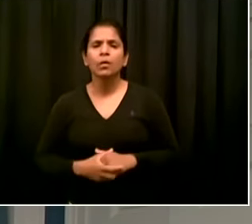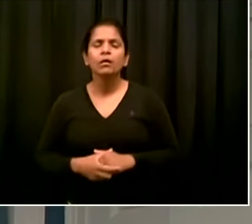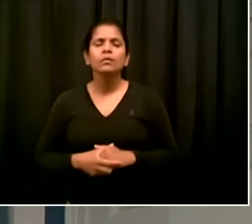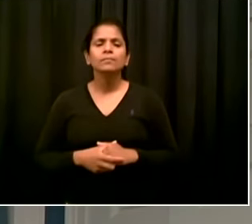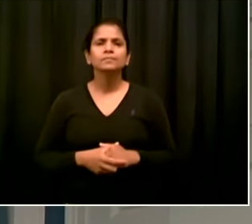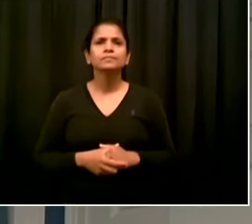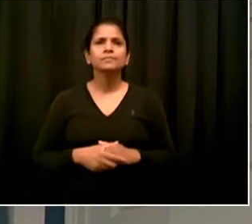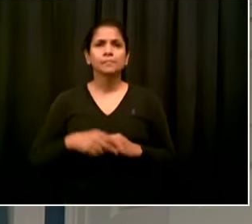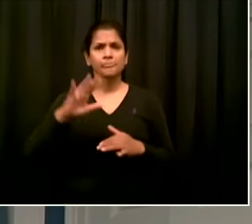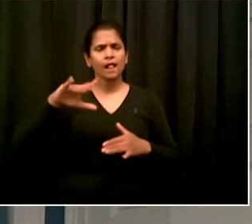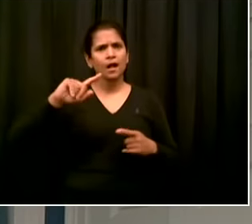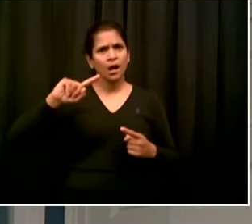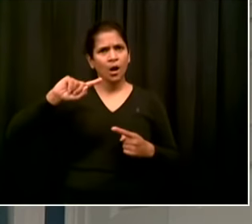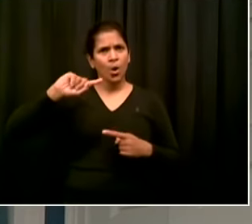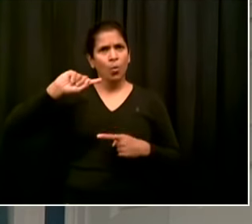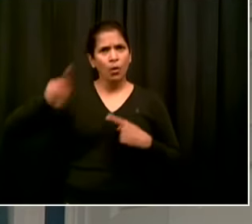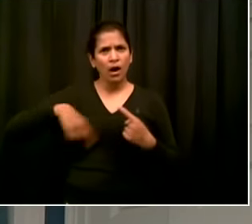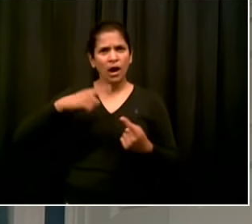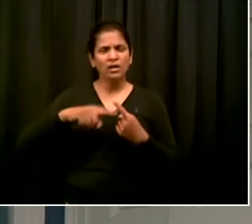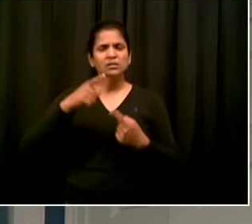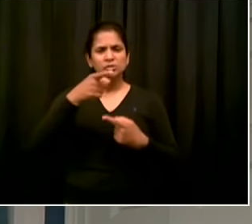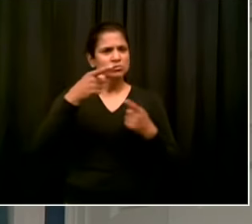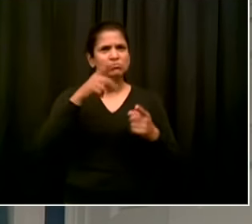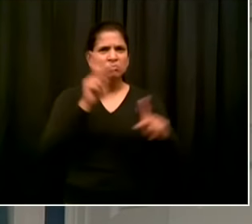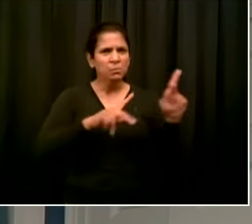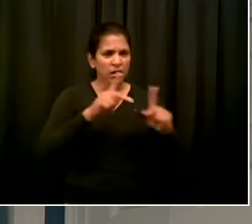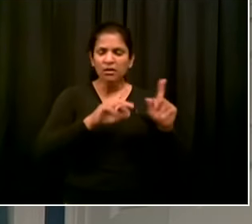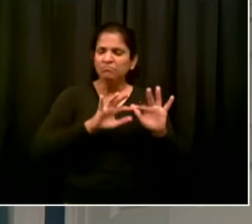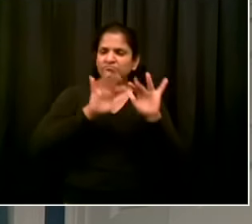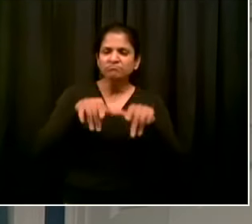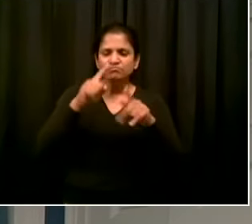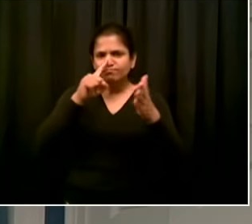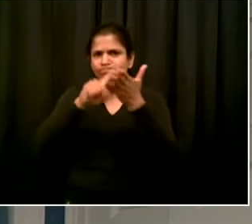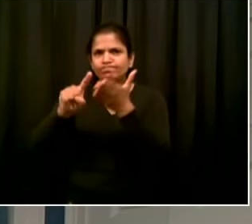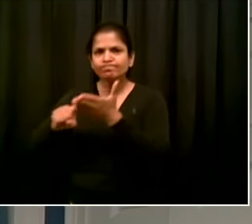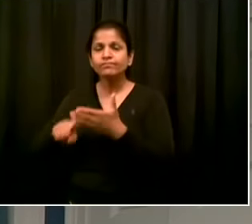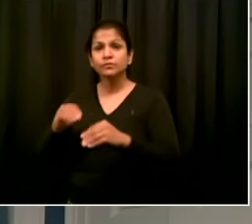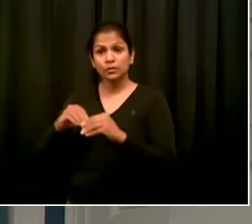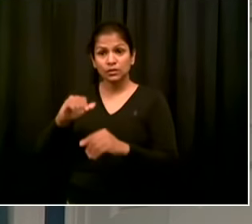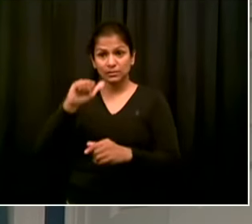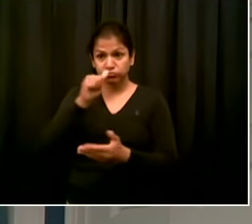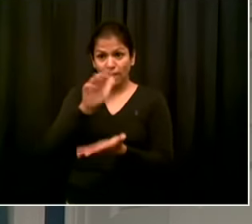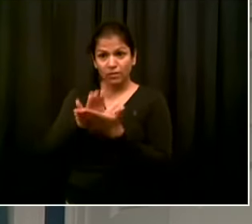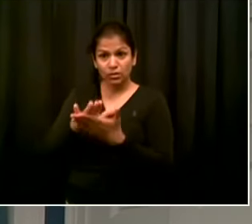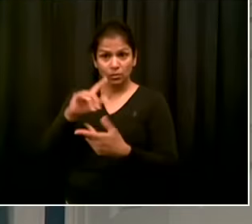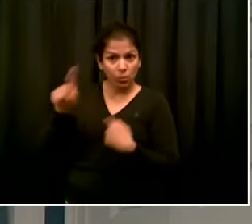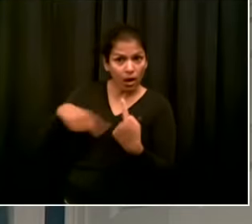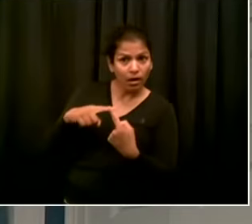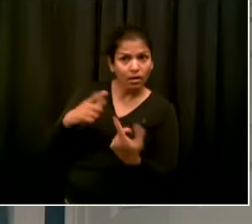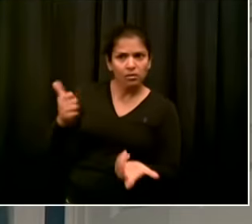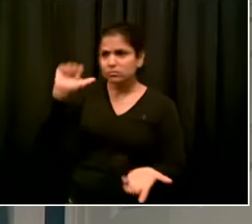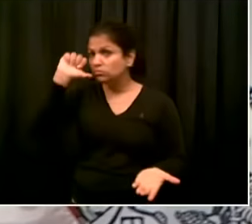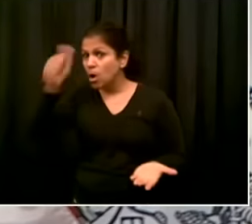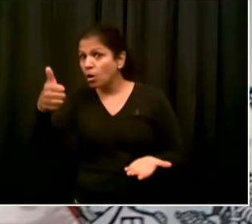GOING ONBU T E W E ARGOING TO FIGHT OUR WAY HTROUGH. A LOT GOING ON, YES. MY EQUSTION TO YOU AND PHERAPS